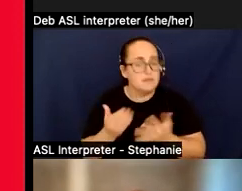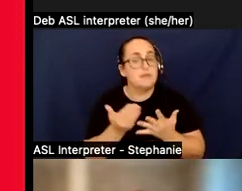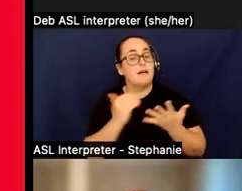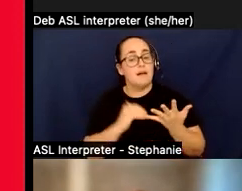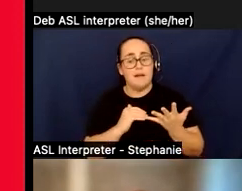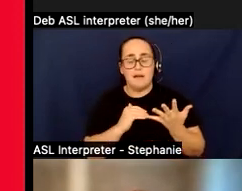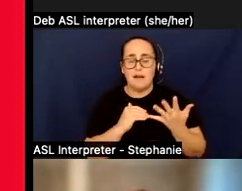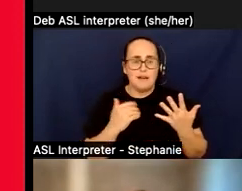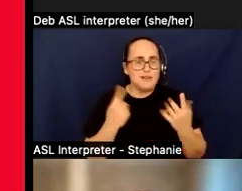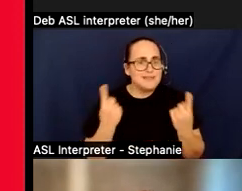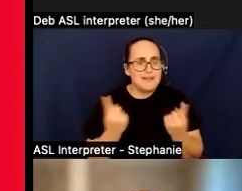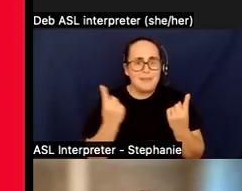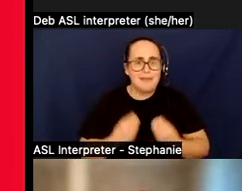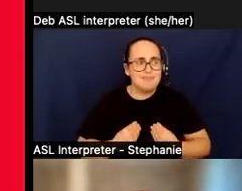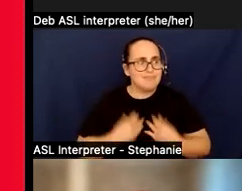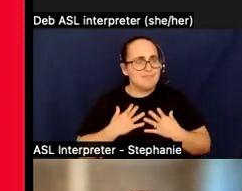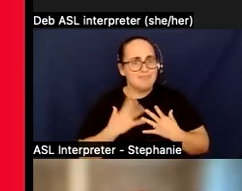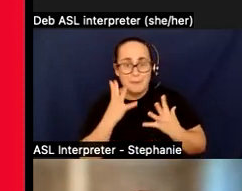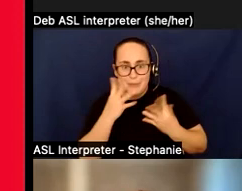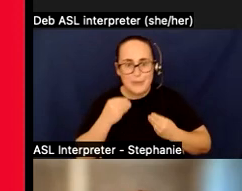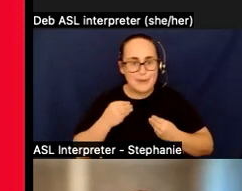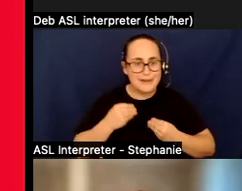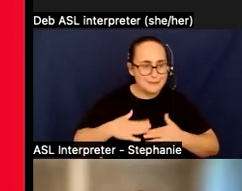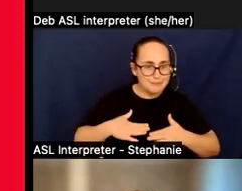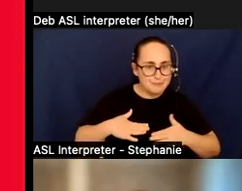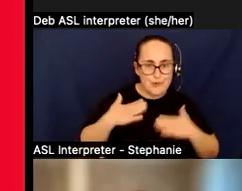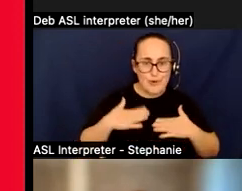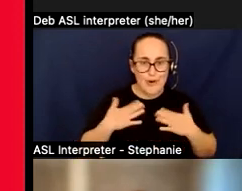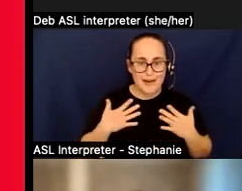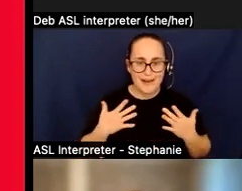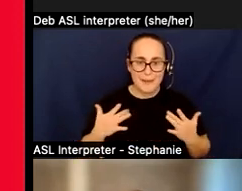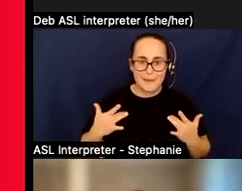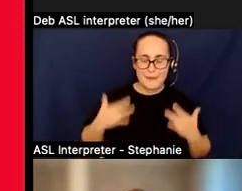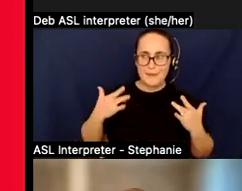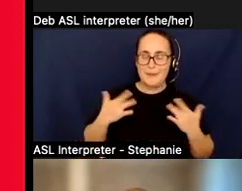that lightens up part of your neighborhood and is going to bring a smile to people's face,